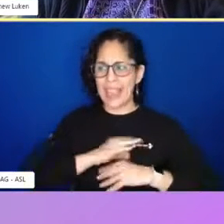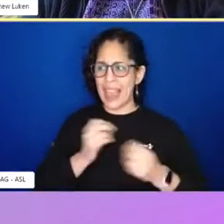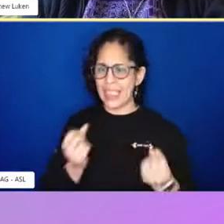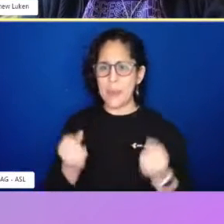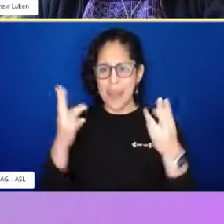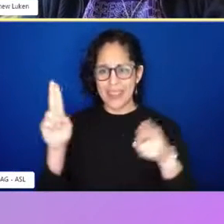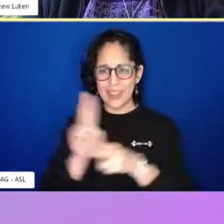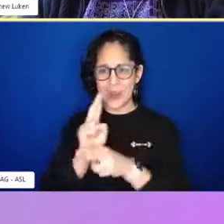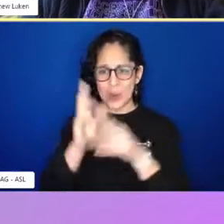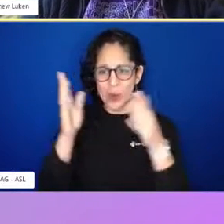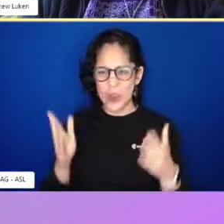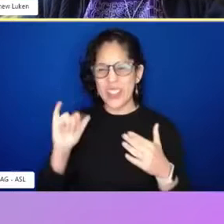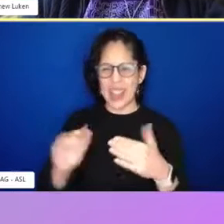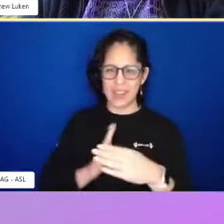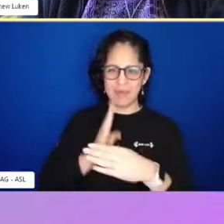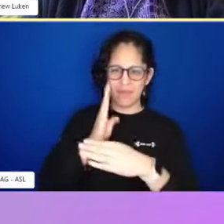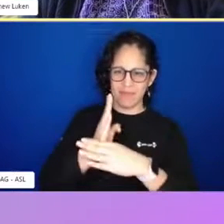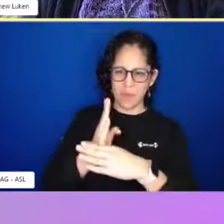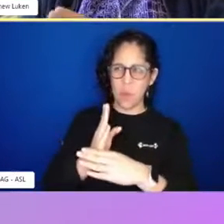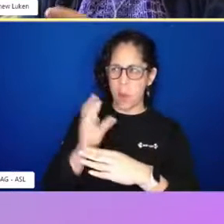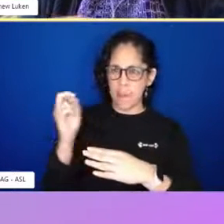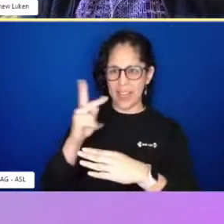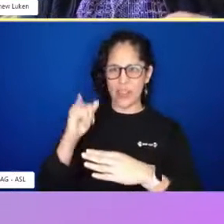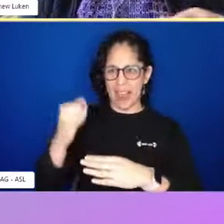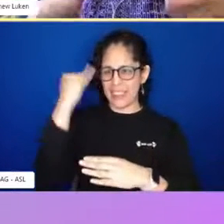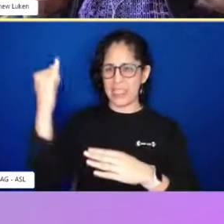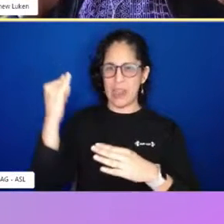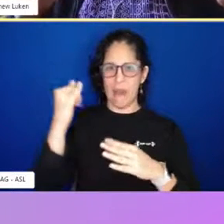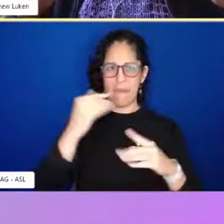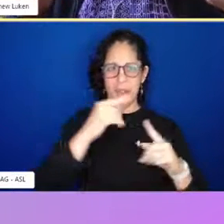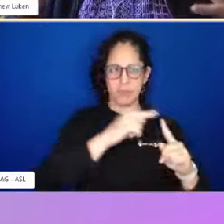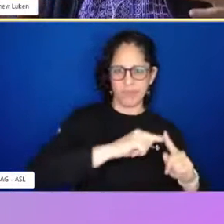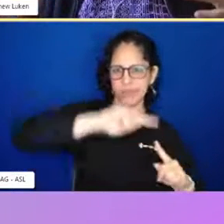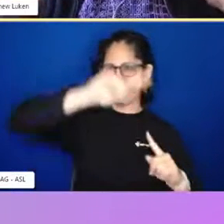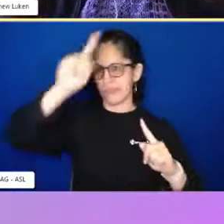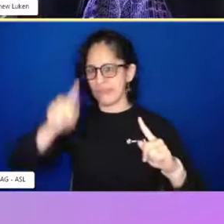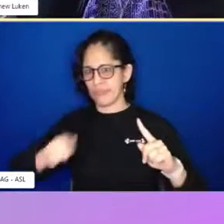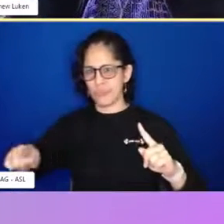it was intended to accommodate as many users as possible. The medium. We are back to that